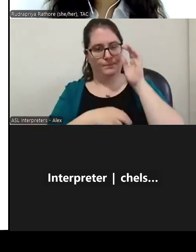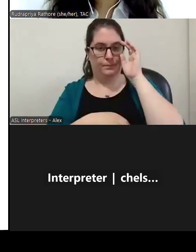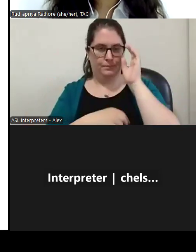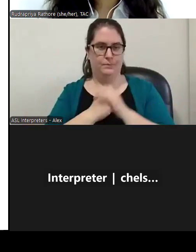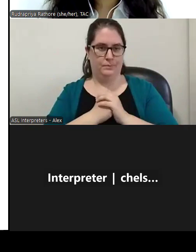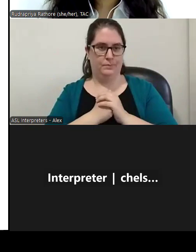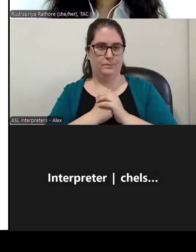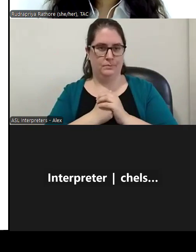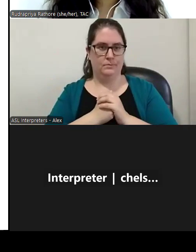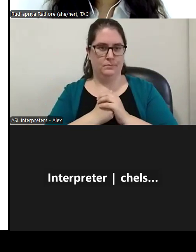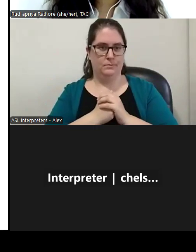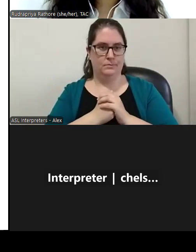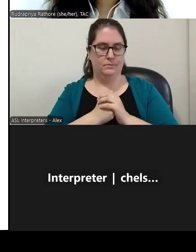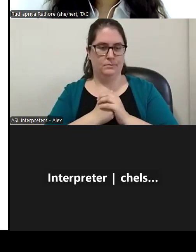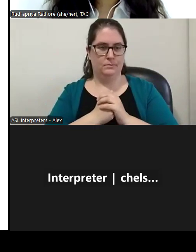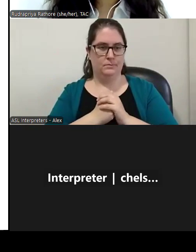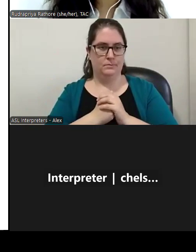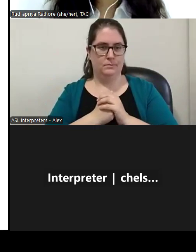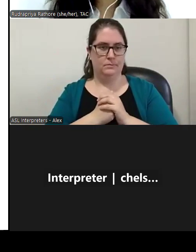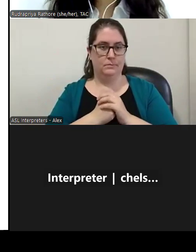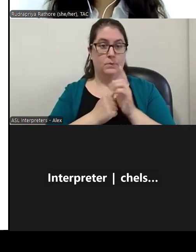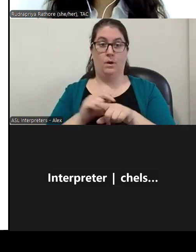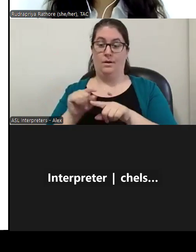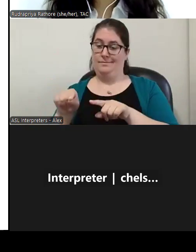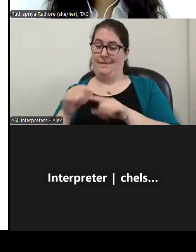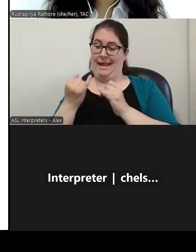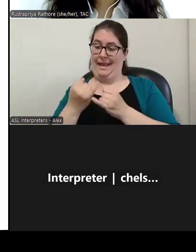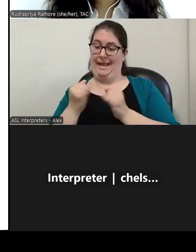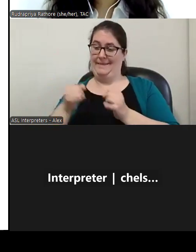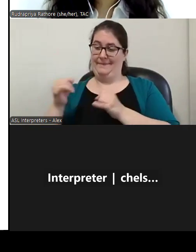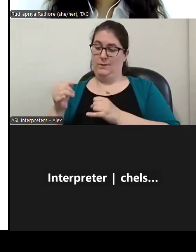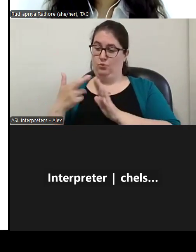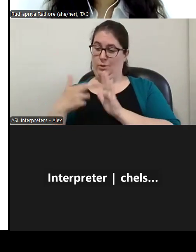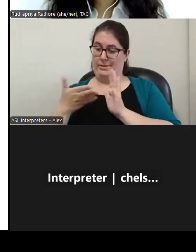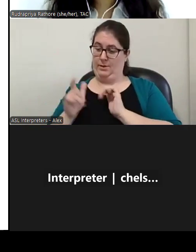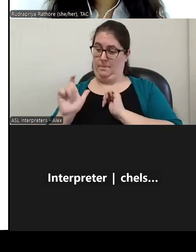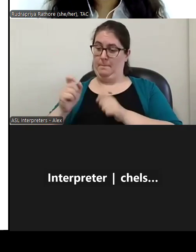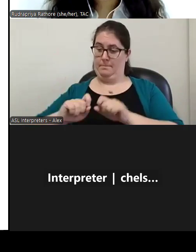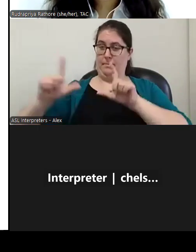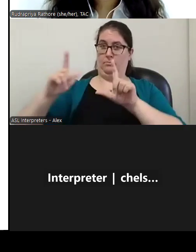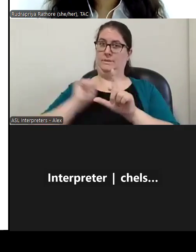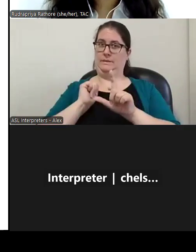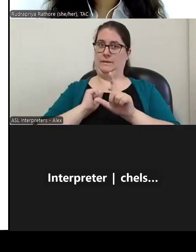here which will allow you to open a new individual account if you already have an account you can put